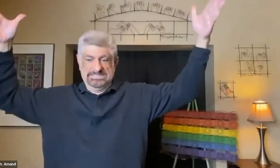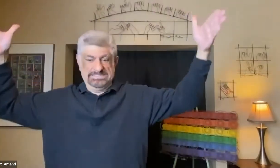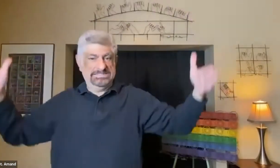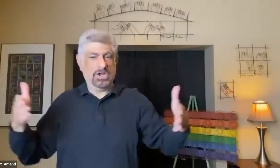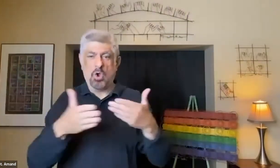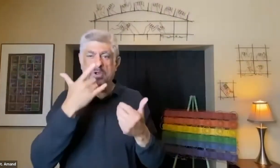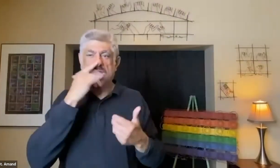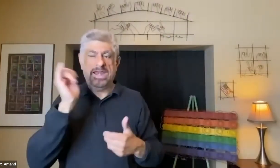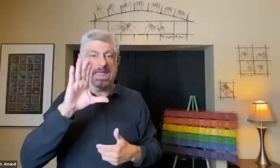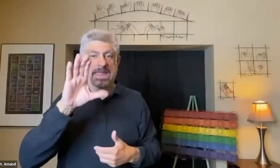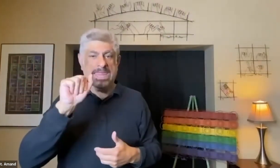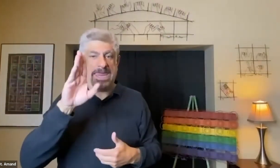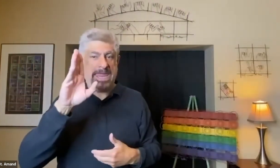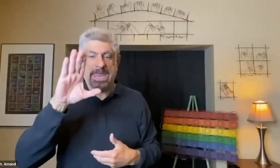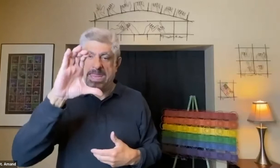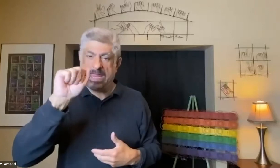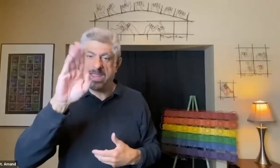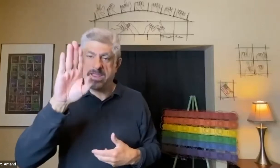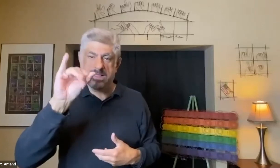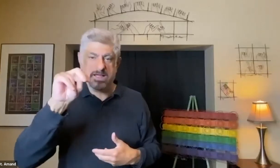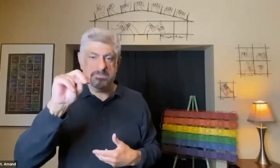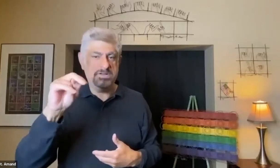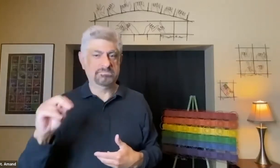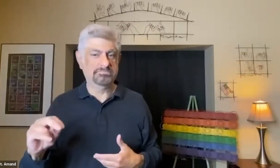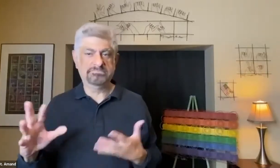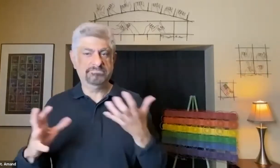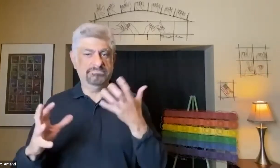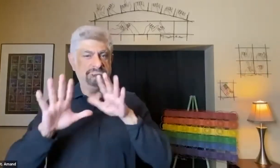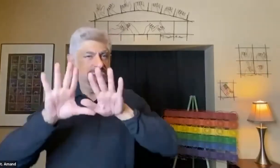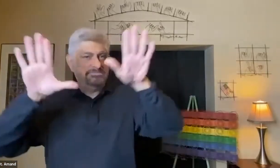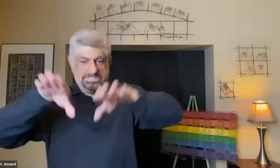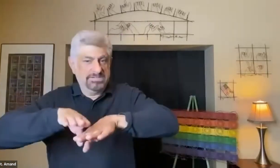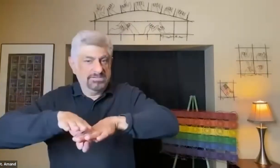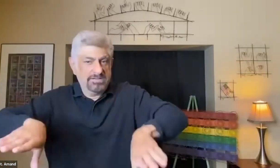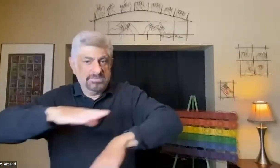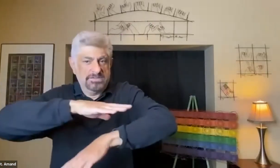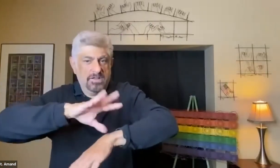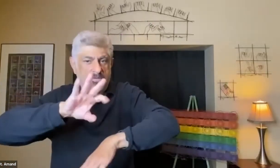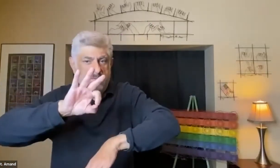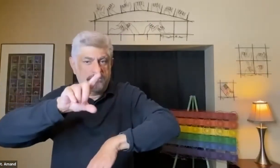just wooden, and the way he made it look, it was almost like a cabin out there.